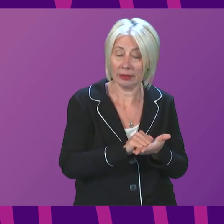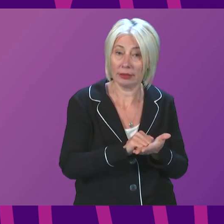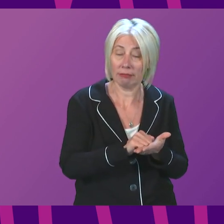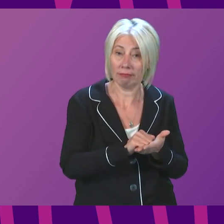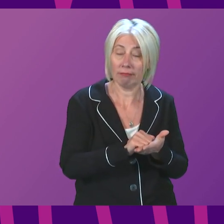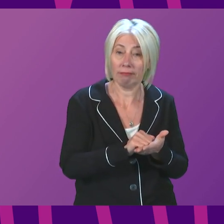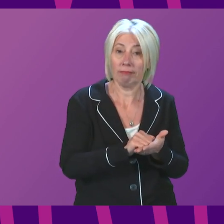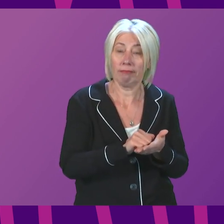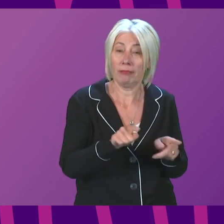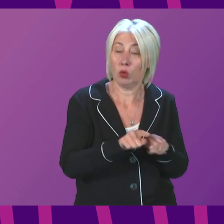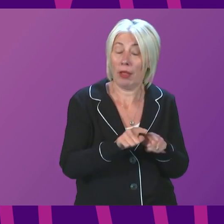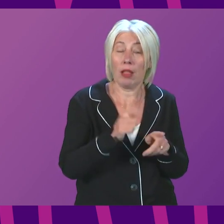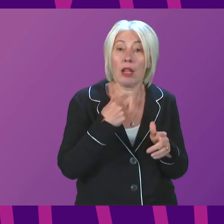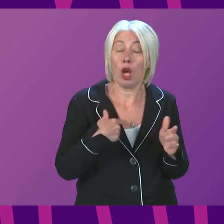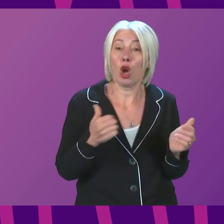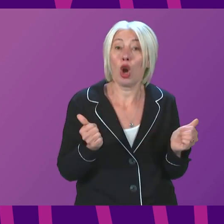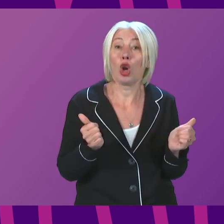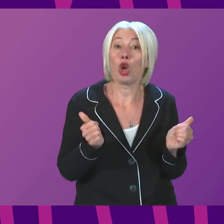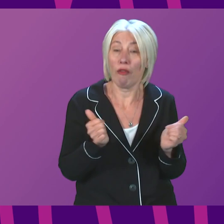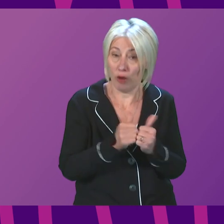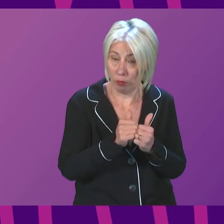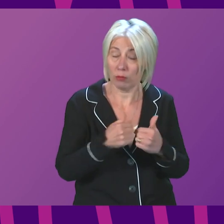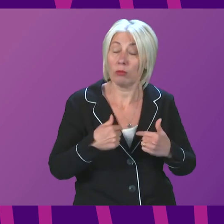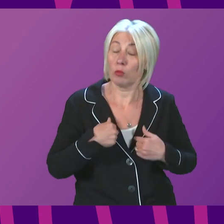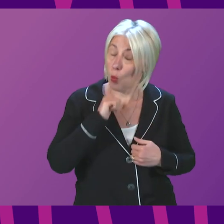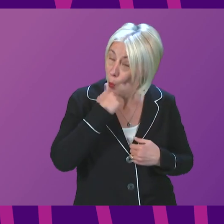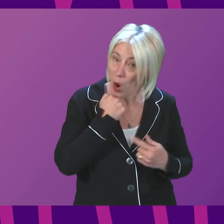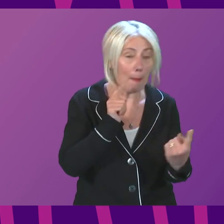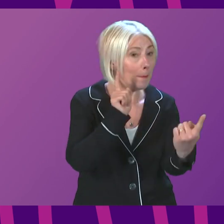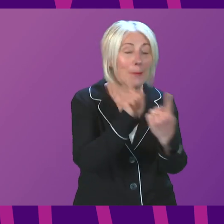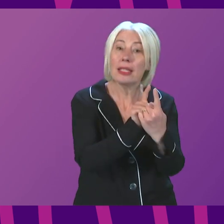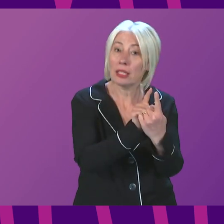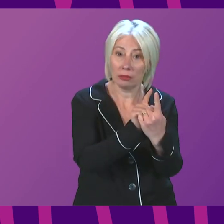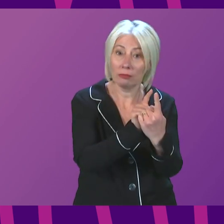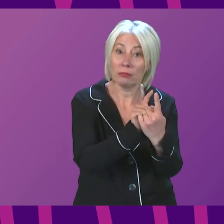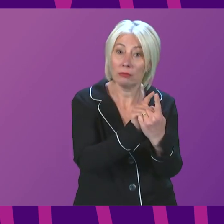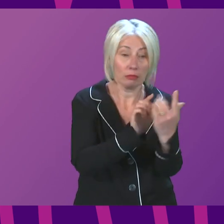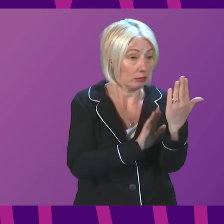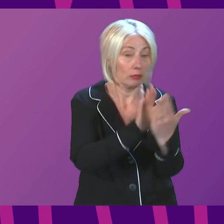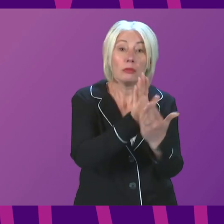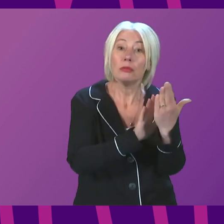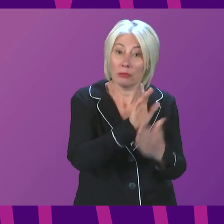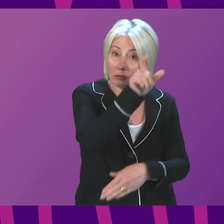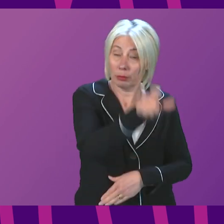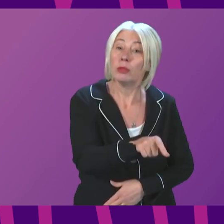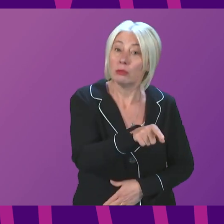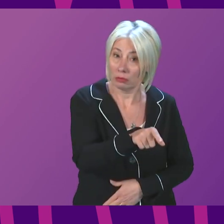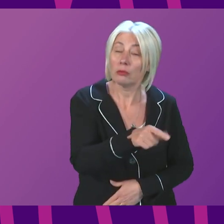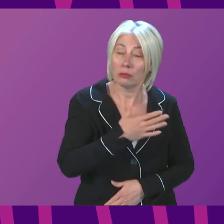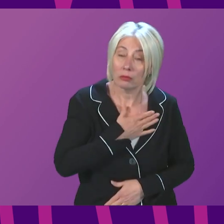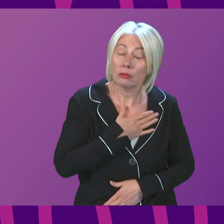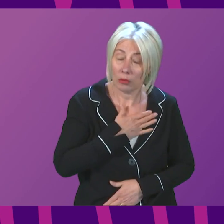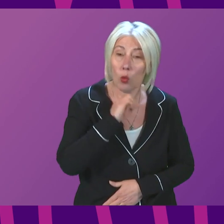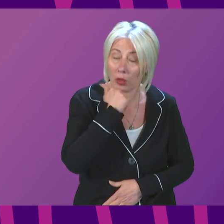I have also confirmed my willingness to meet the victim directly and personally.